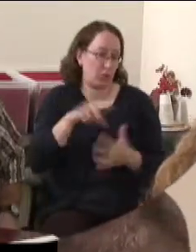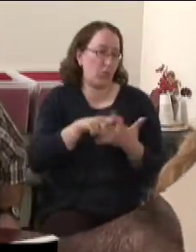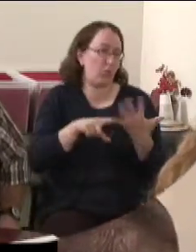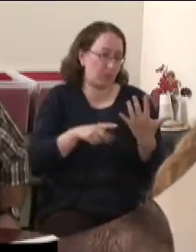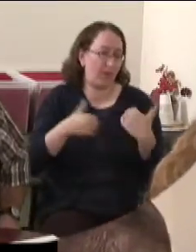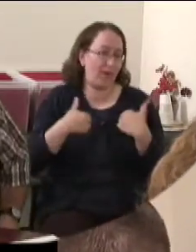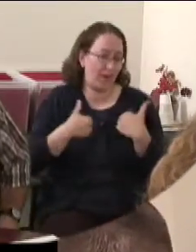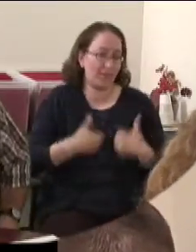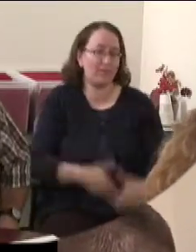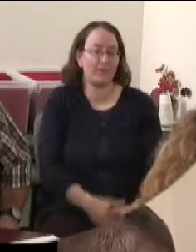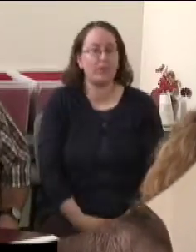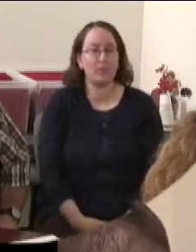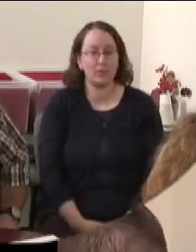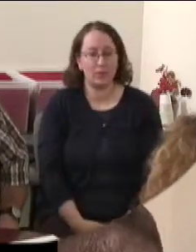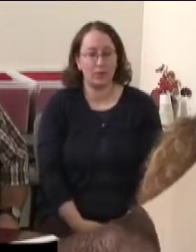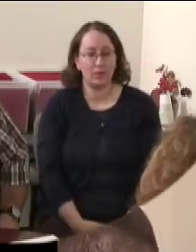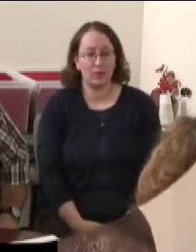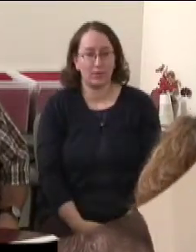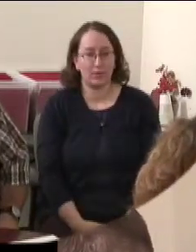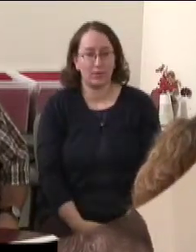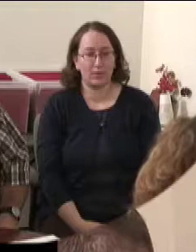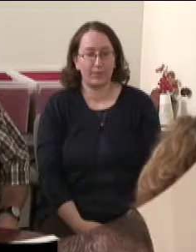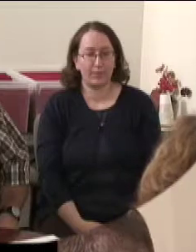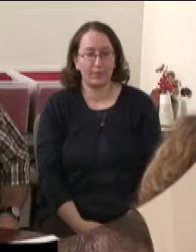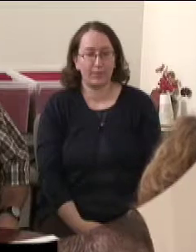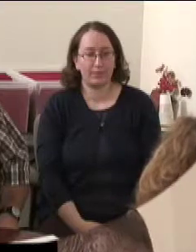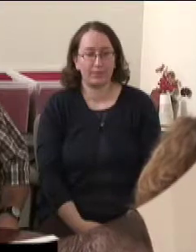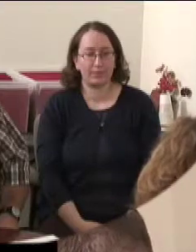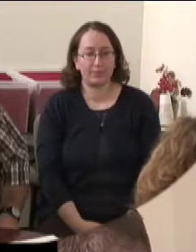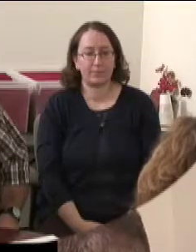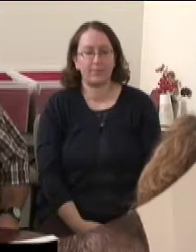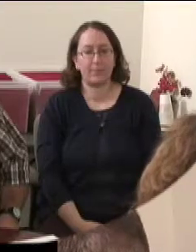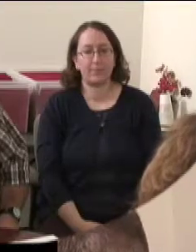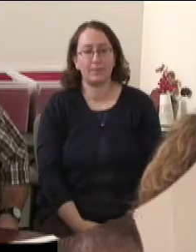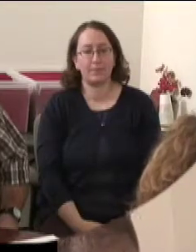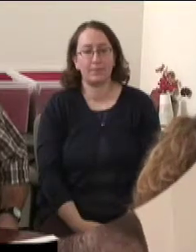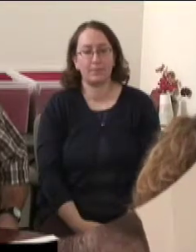Kelly: Okay. So is she currently going through treatment to take care of that, or counseling -